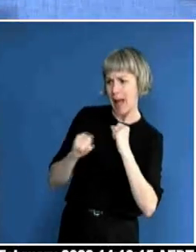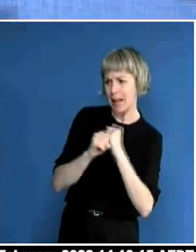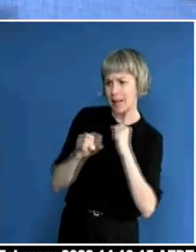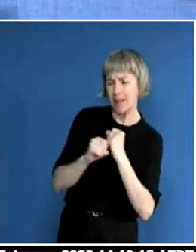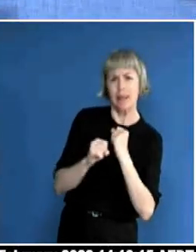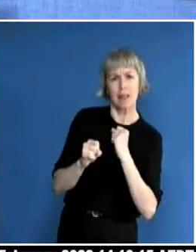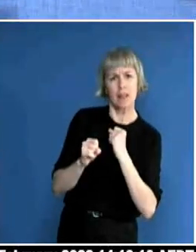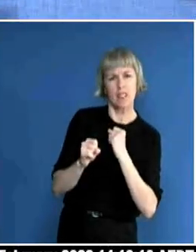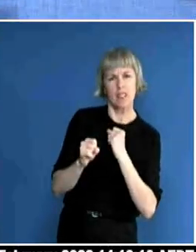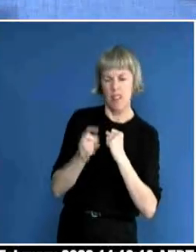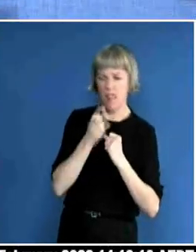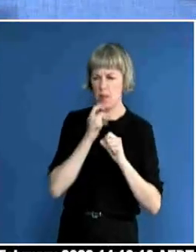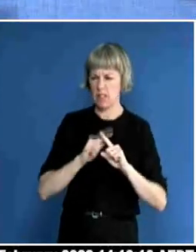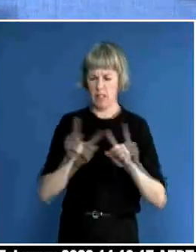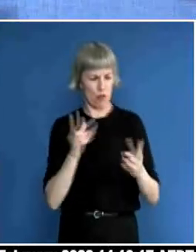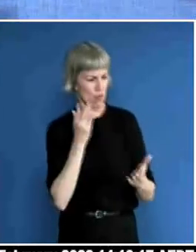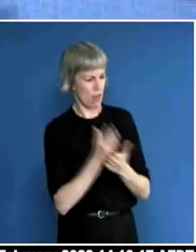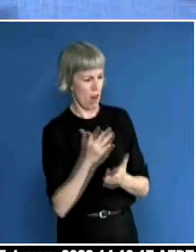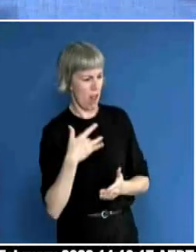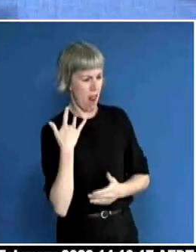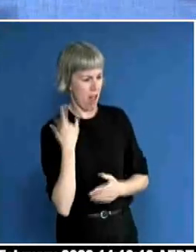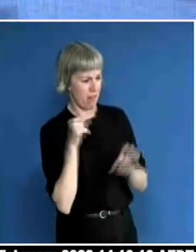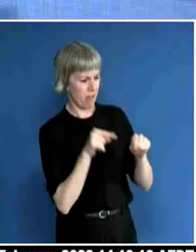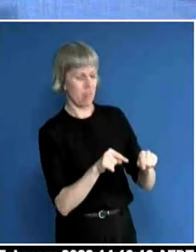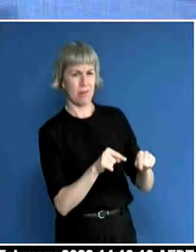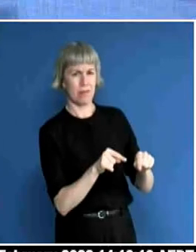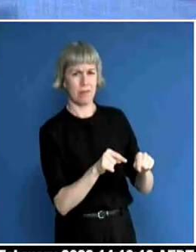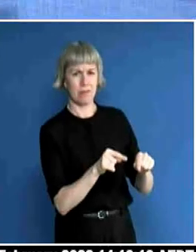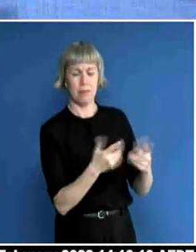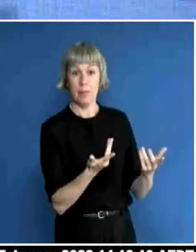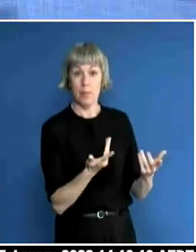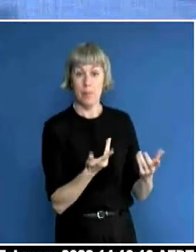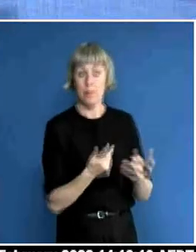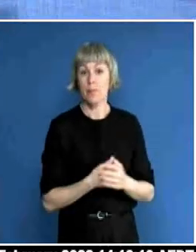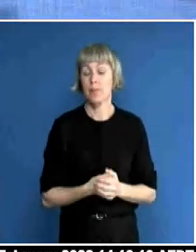For you there were not enough people working in these offices to make coffee for.